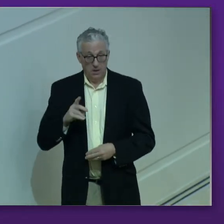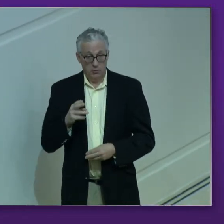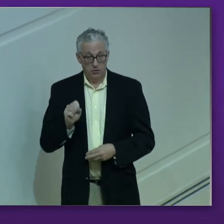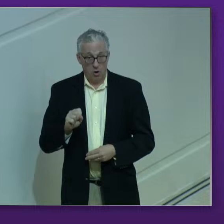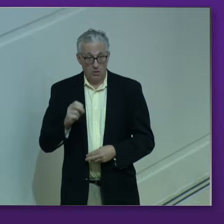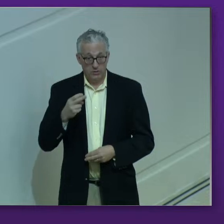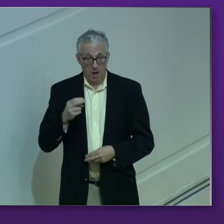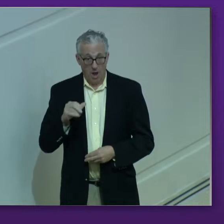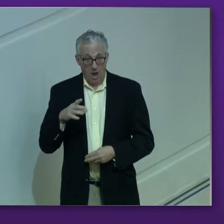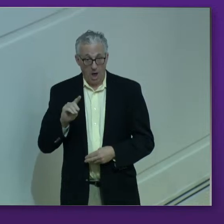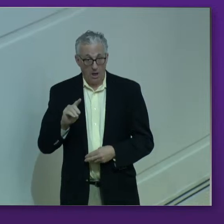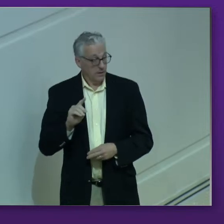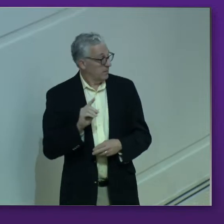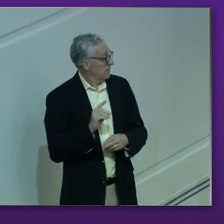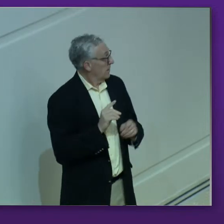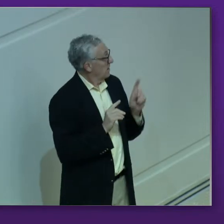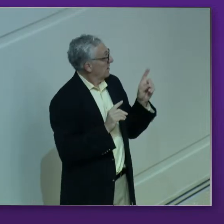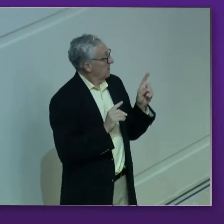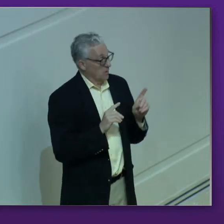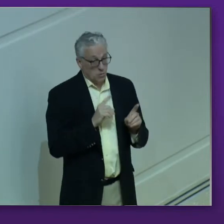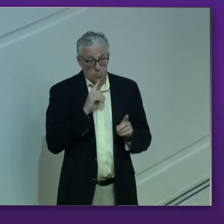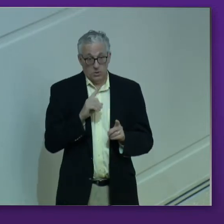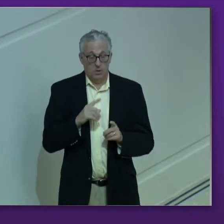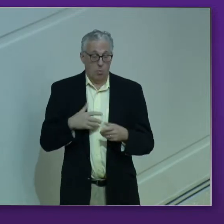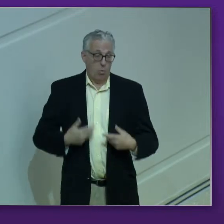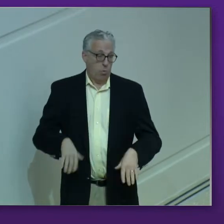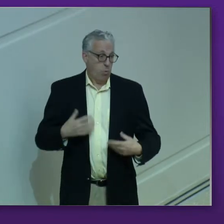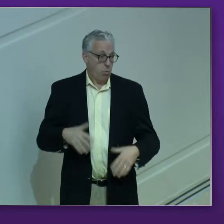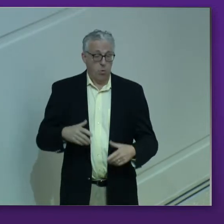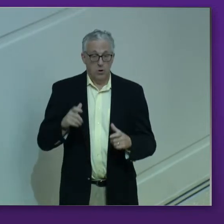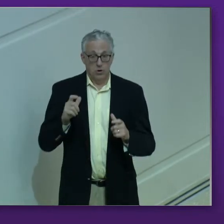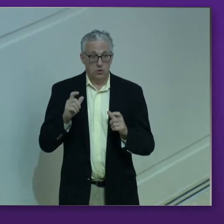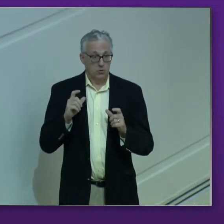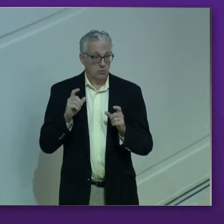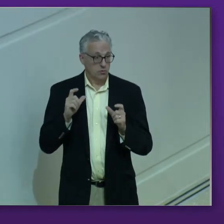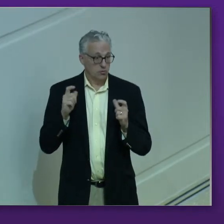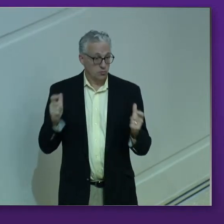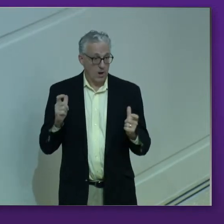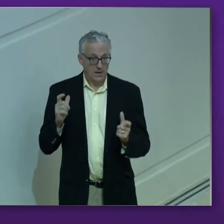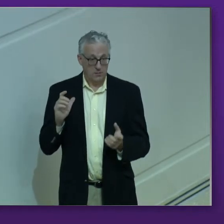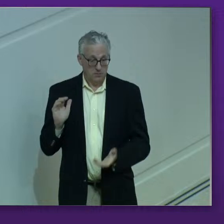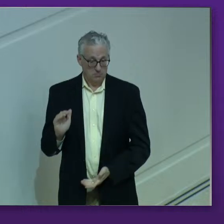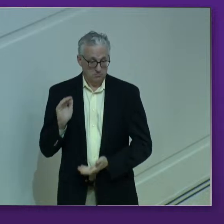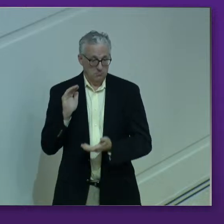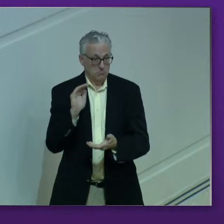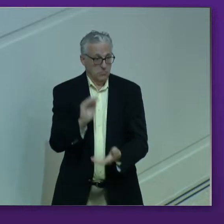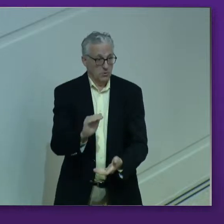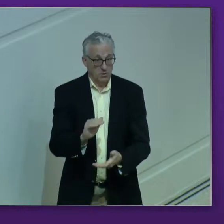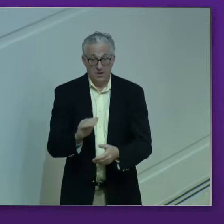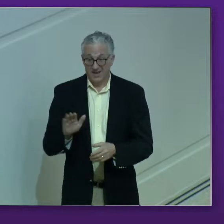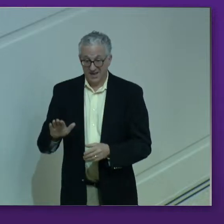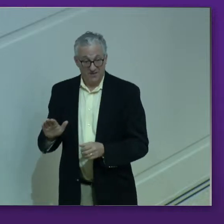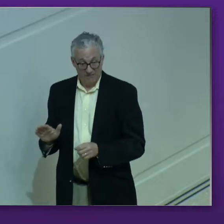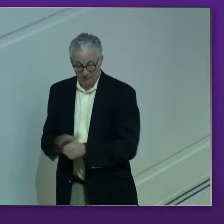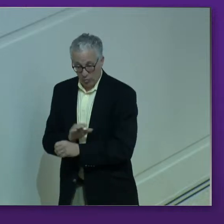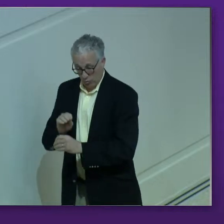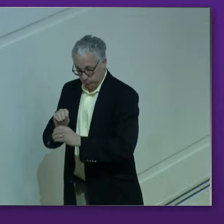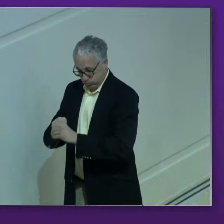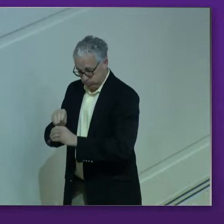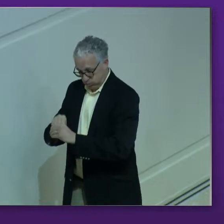POST SECONDARY EDUCATION. I WANT TO TAKE A MINUTE JUST A MINUTE TO REMEMBER THOSE WHO SUPPORT THE COLLEGE GENEROUSLY